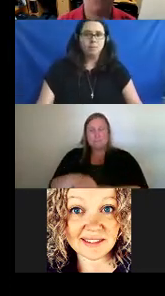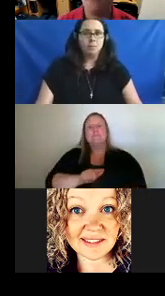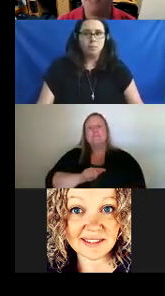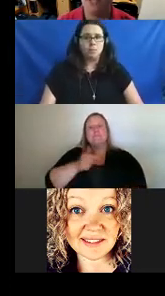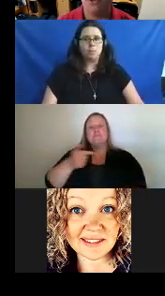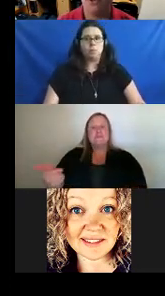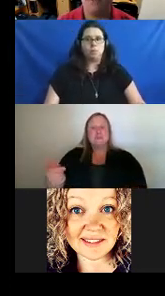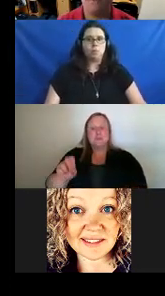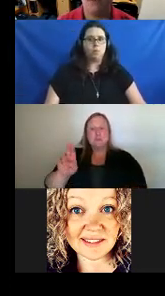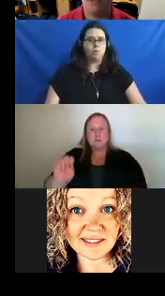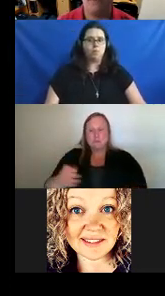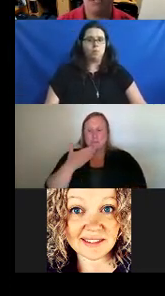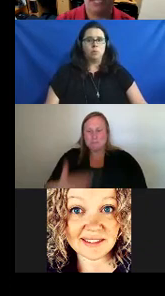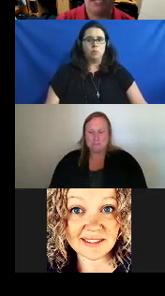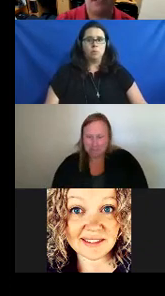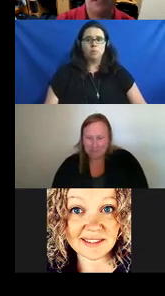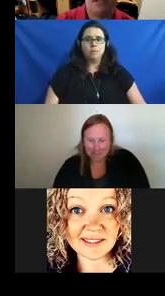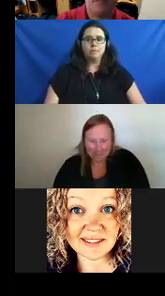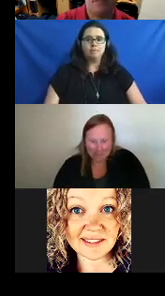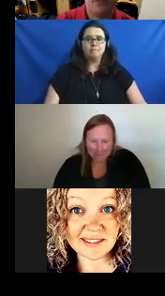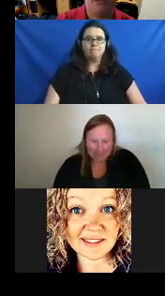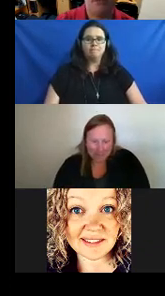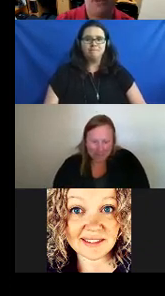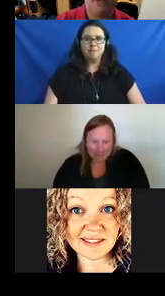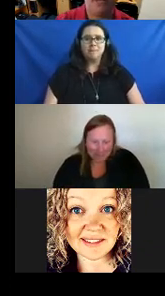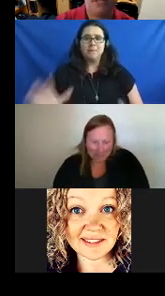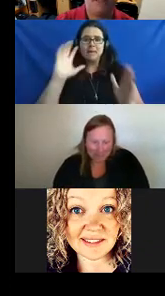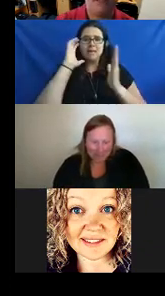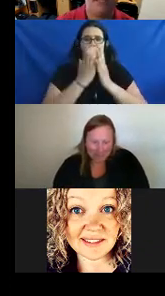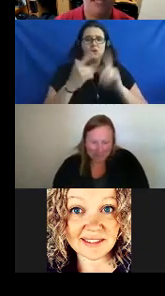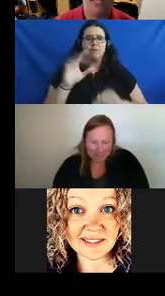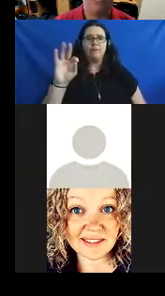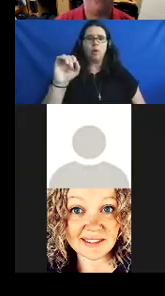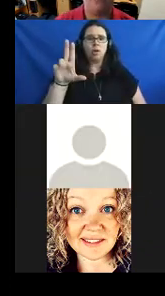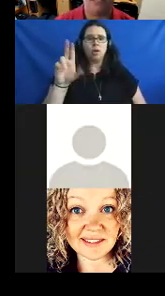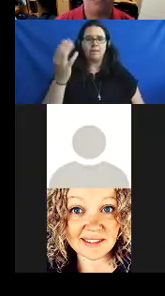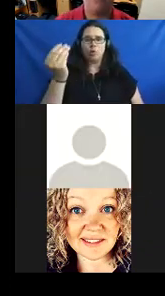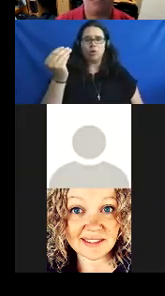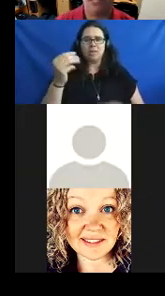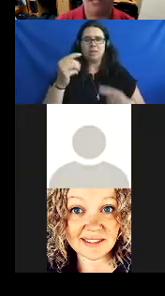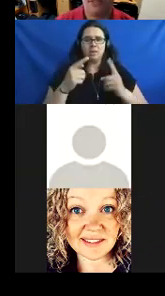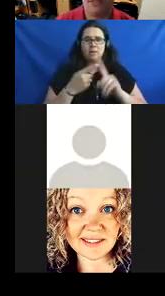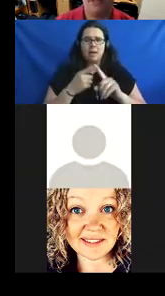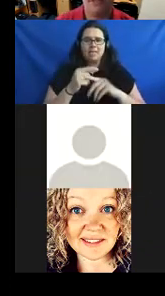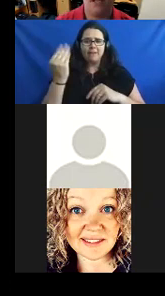THERE IS AN IMAGE HERE OF THE FOCUS 14 BLUE FROM FREEDOM SCIENTIFIC. THIS HAS 14 CELLS.